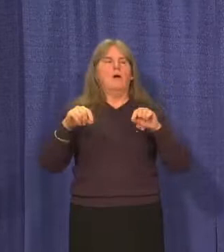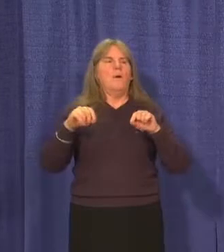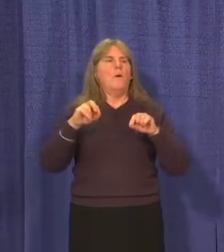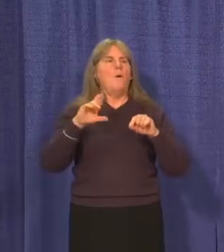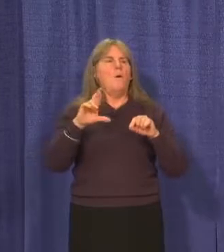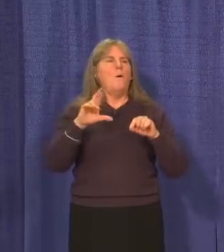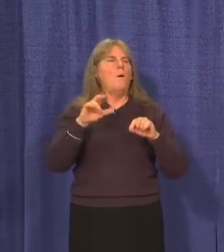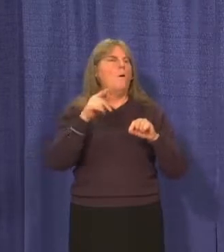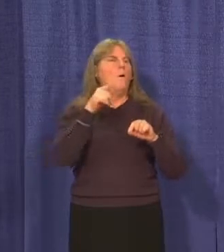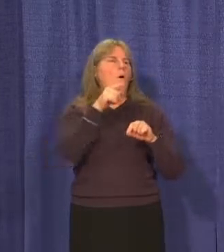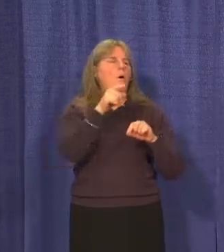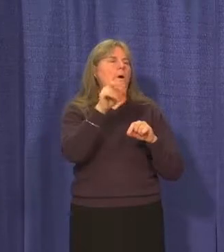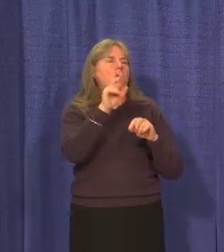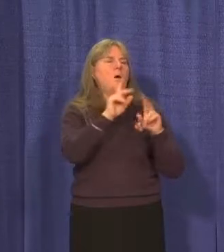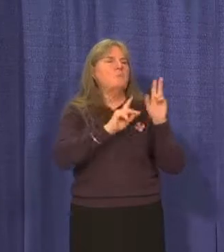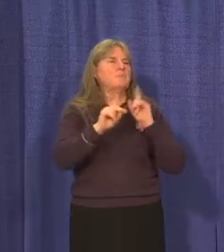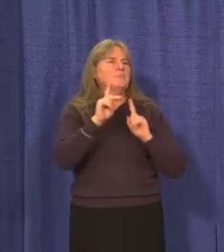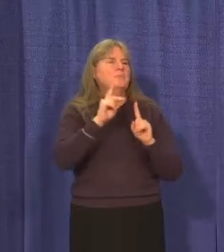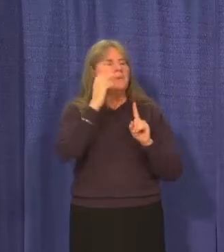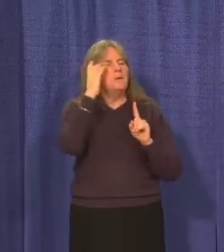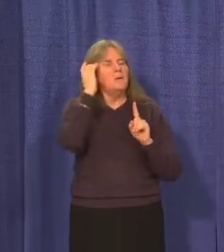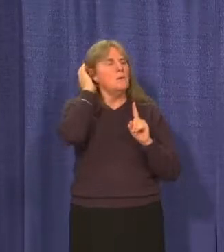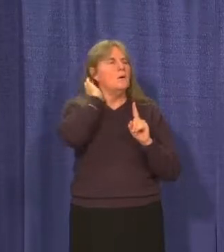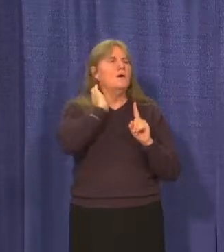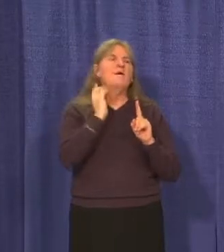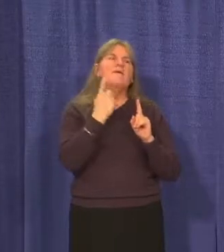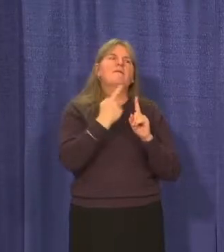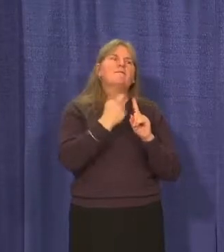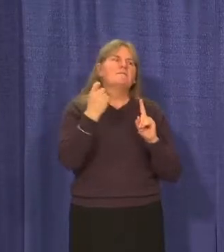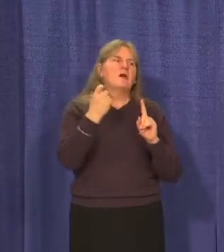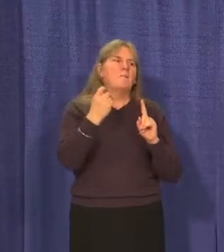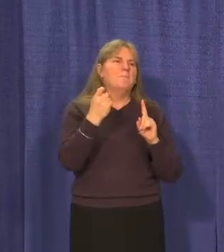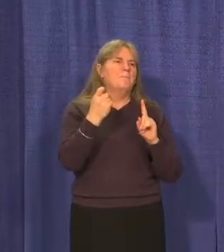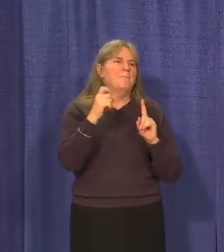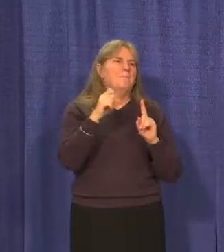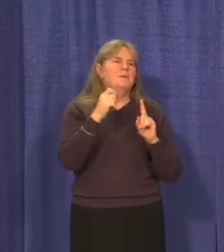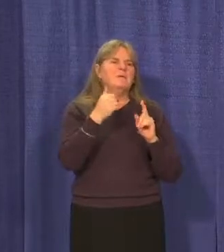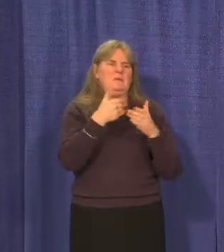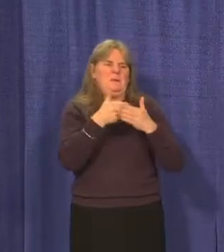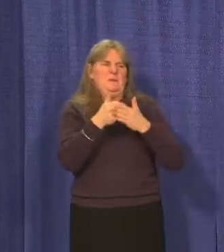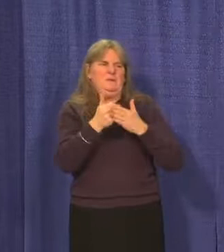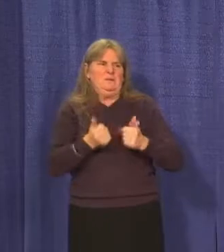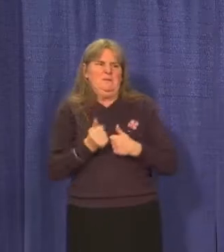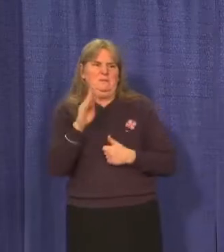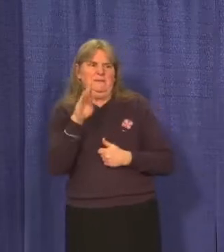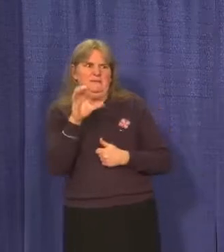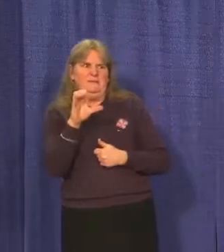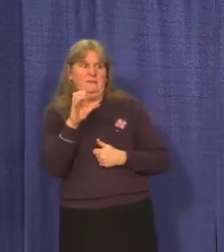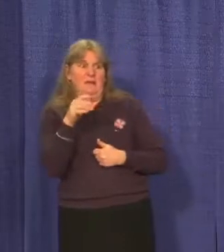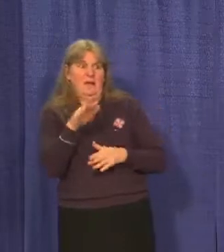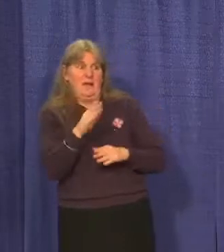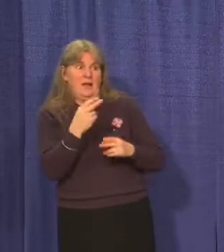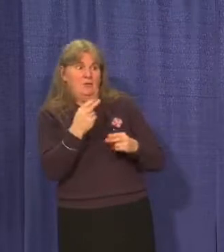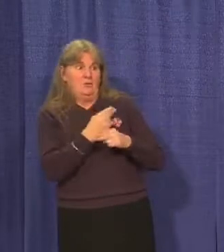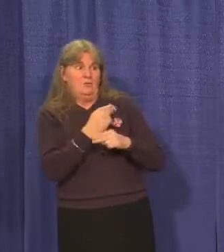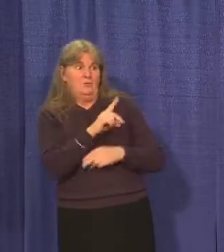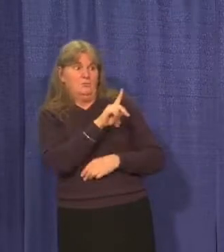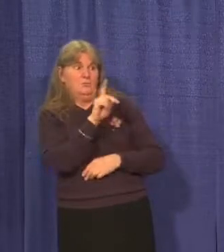who might be from the peripheral BC communities that are allowed in. Can they come into get a shot and if so how can they arrange